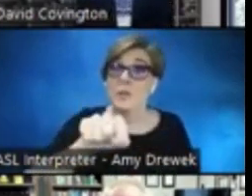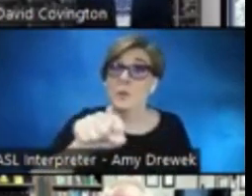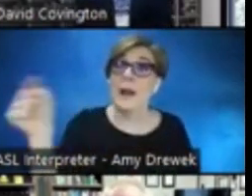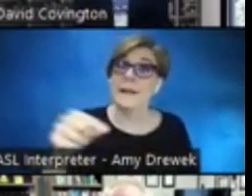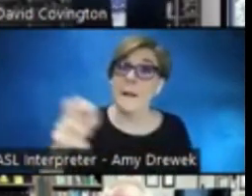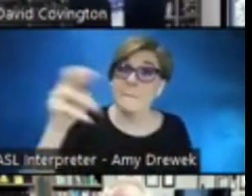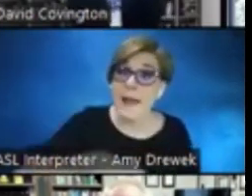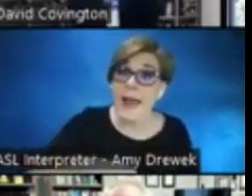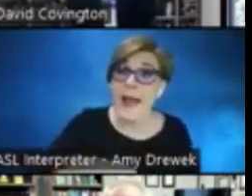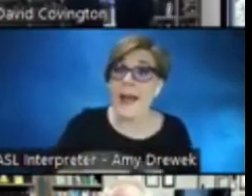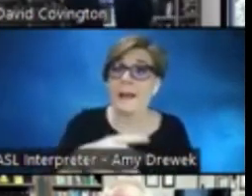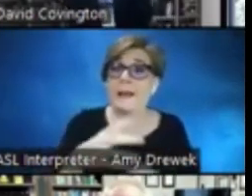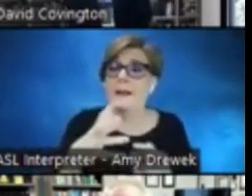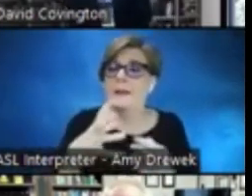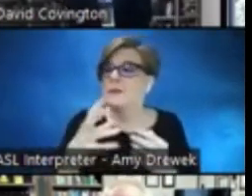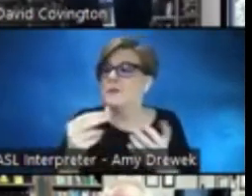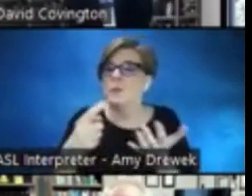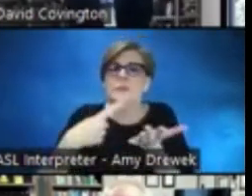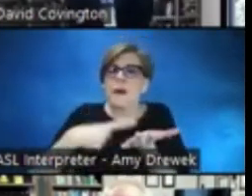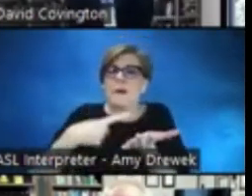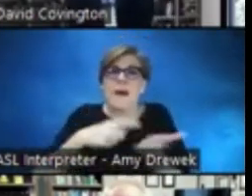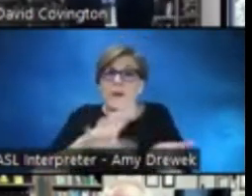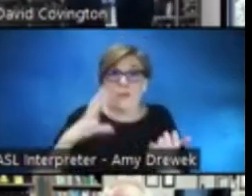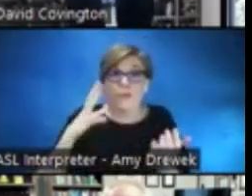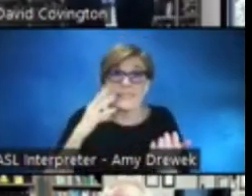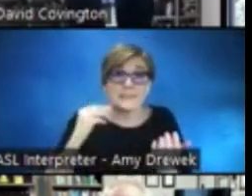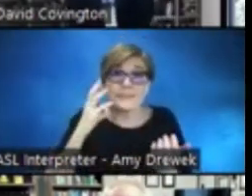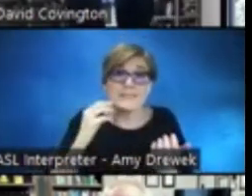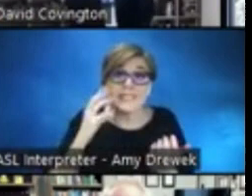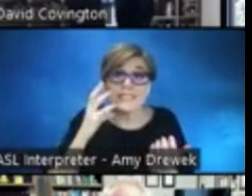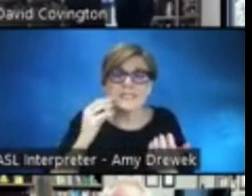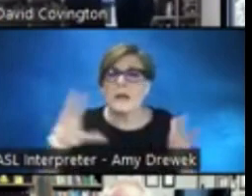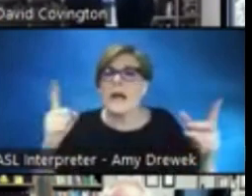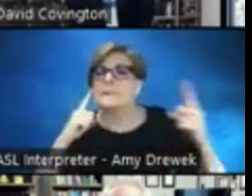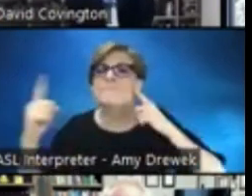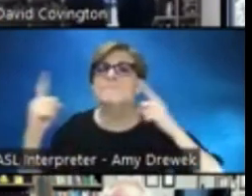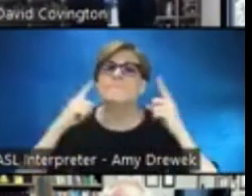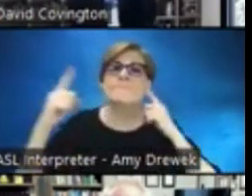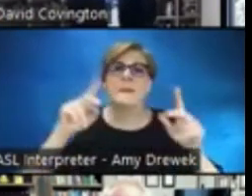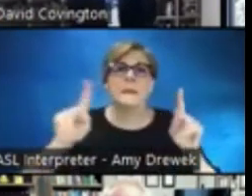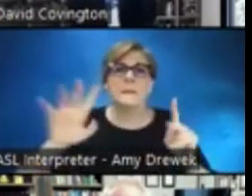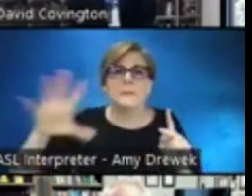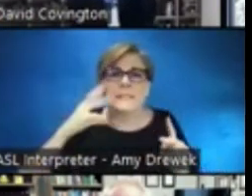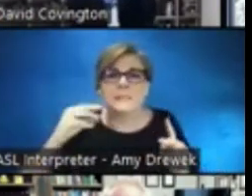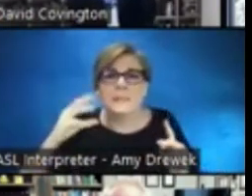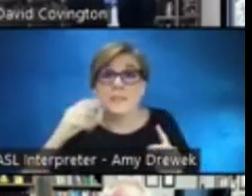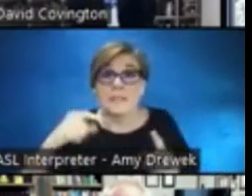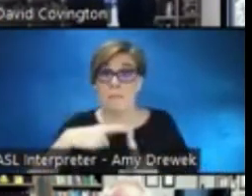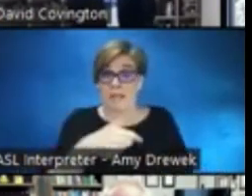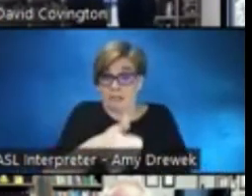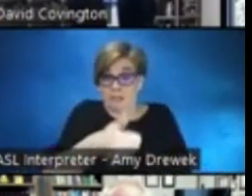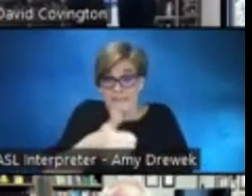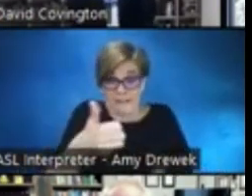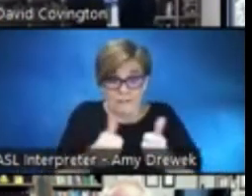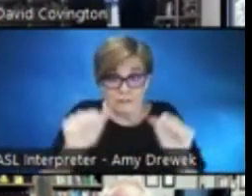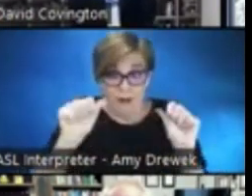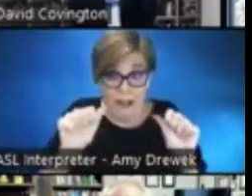TALK ABOUT YOUR EXPERIENCES FIRST HAND AND AS YOU HAVE A CHANCE YOURSELF.